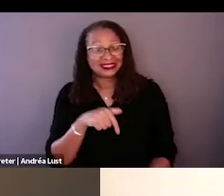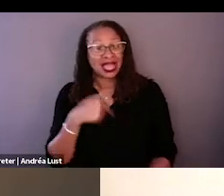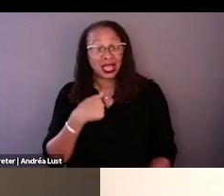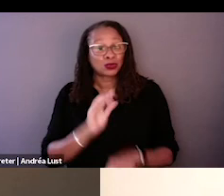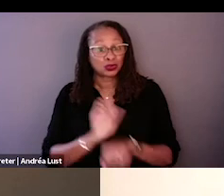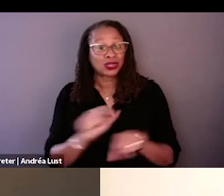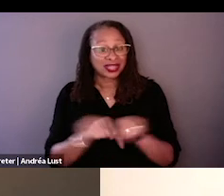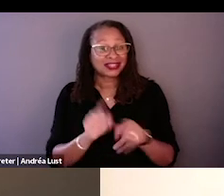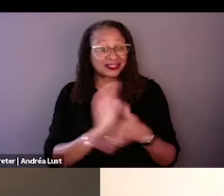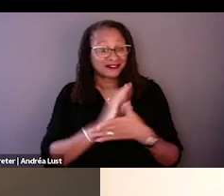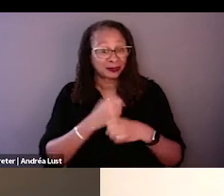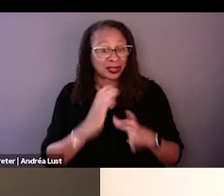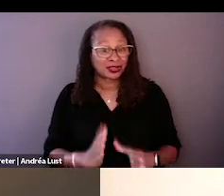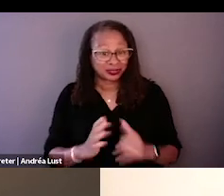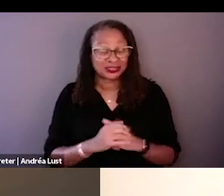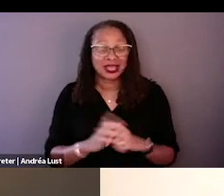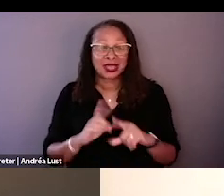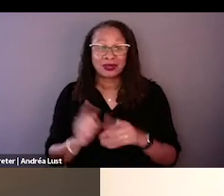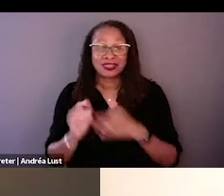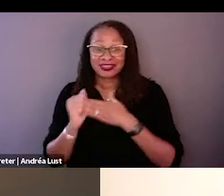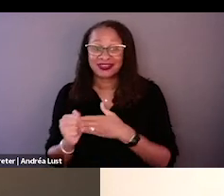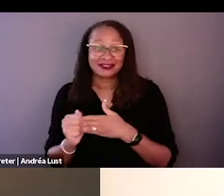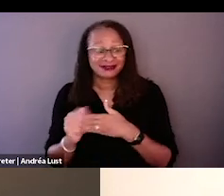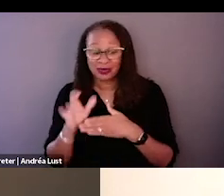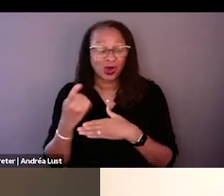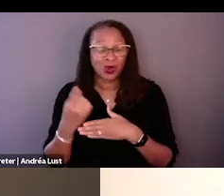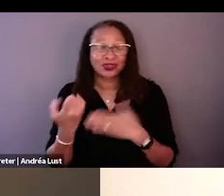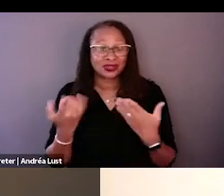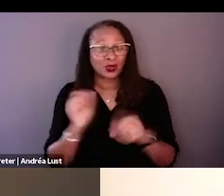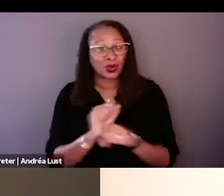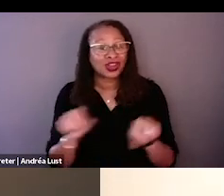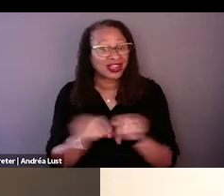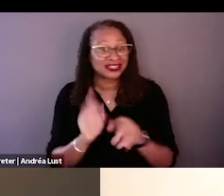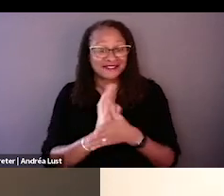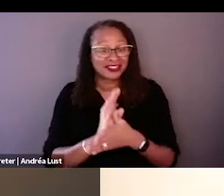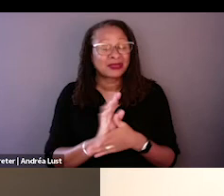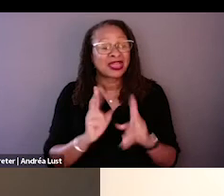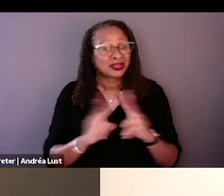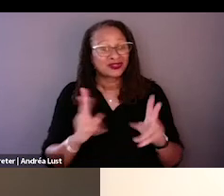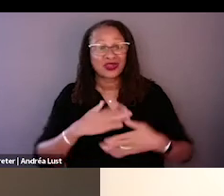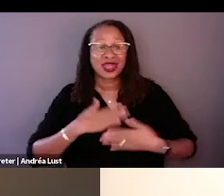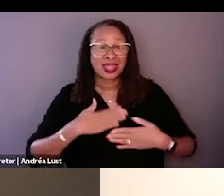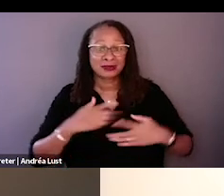How to distribute information, how to find that sort of thing is not that different.